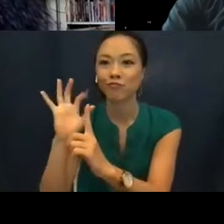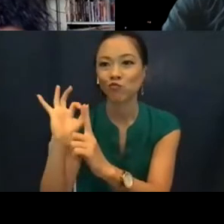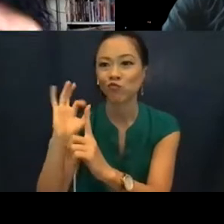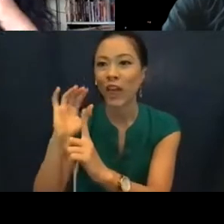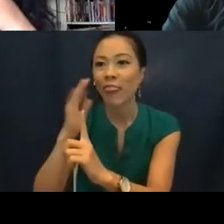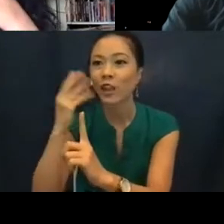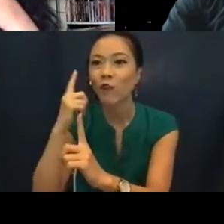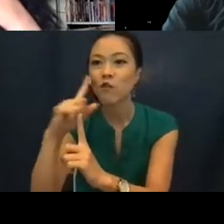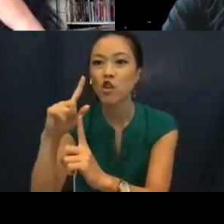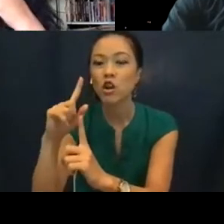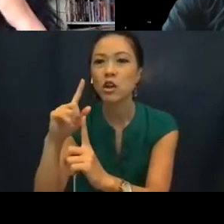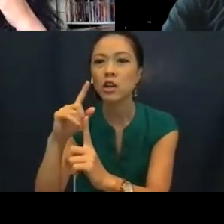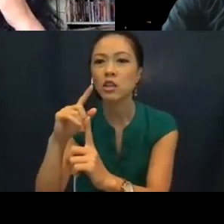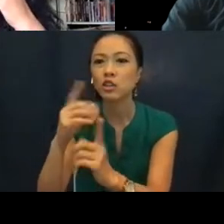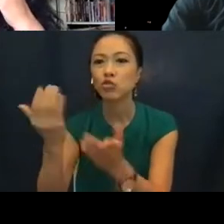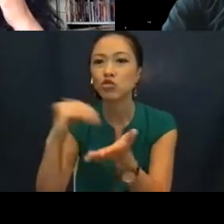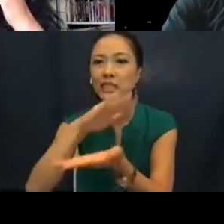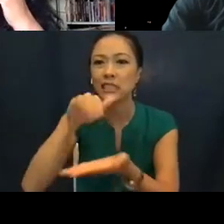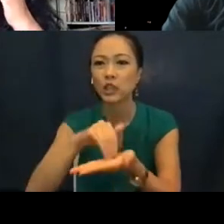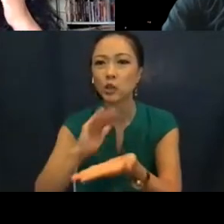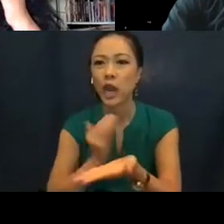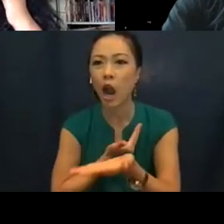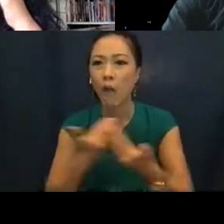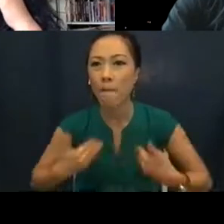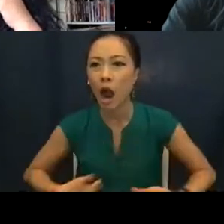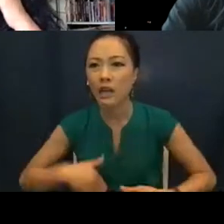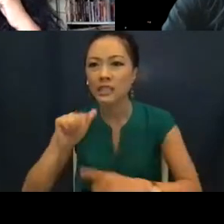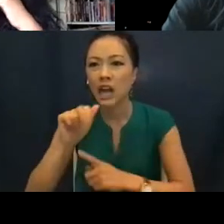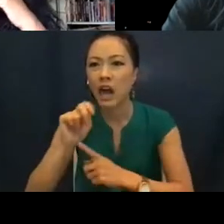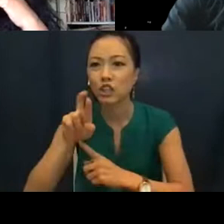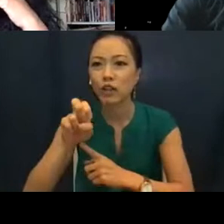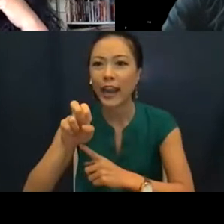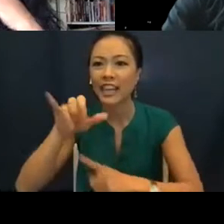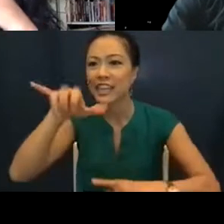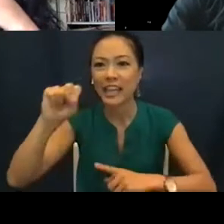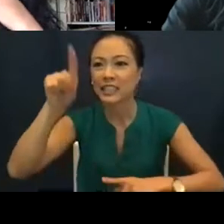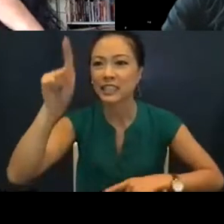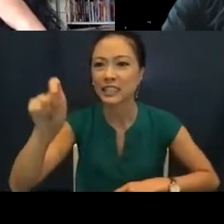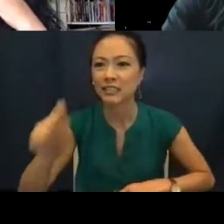on our bodies, Andre, yes, exclamation point. What are you thinking about in these days